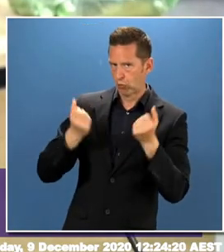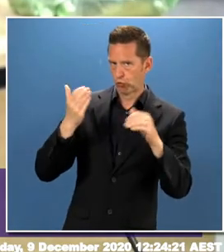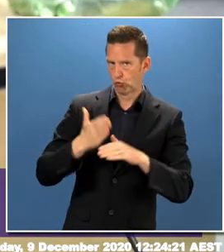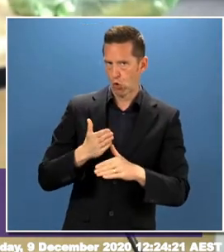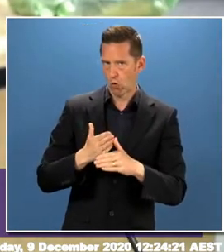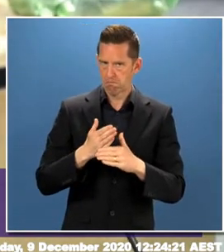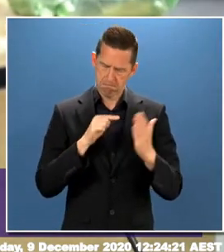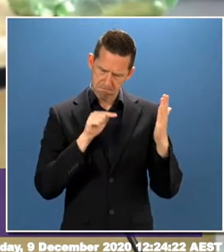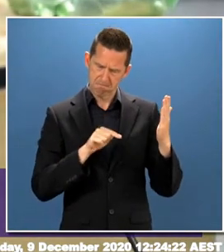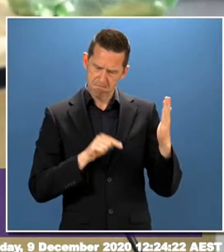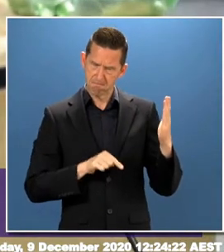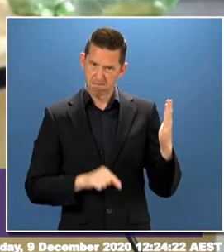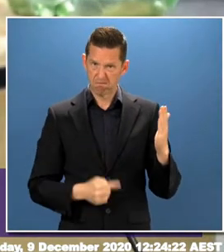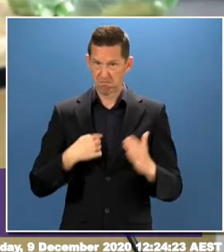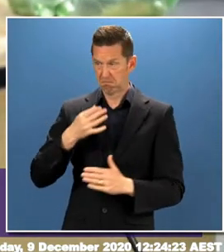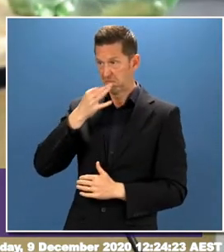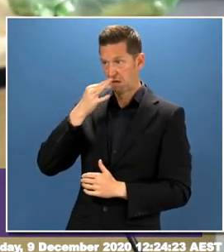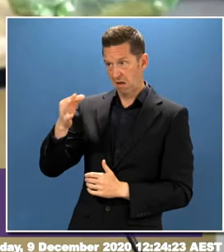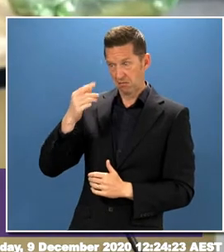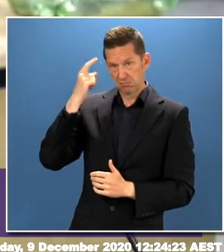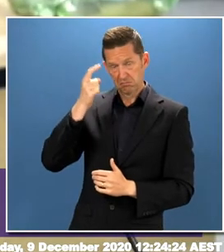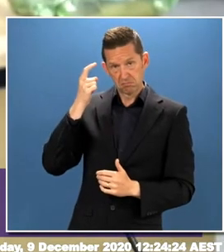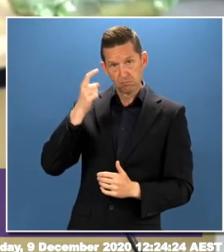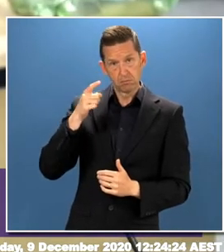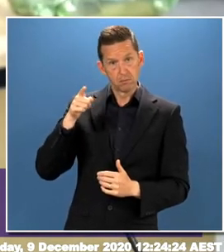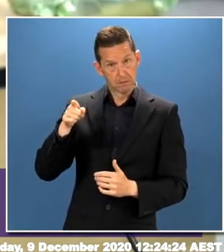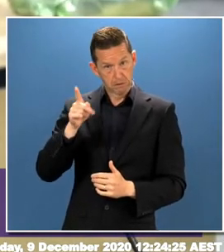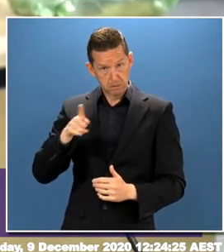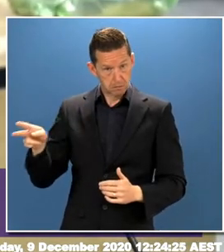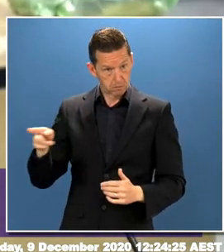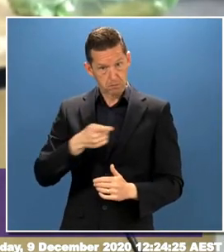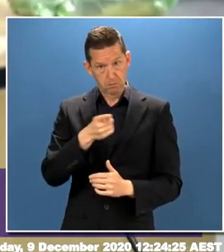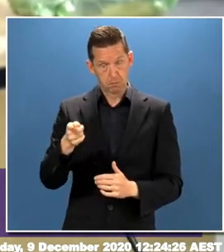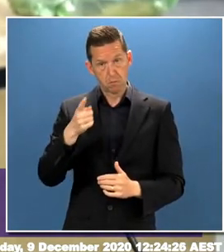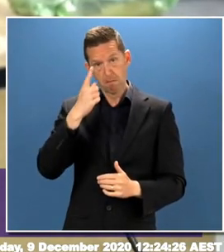I'm just wondering, in your experience, is that a common experience for people